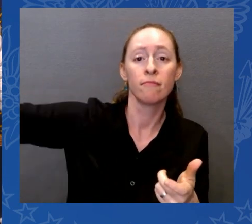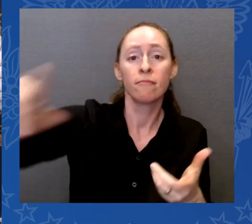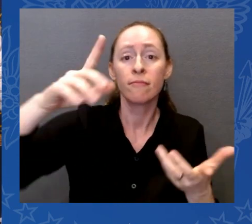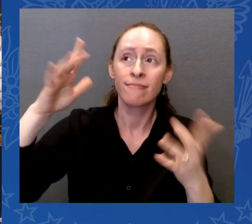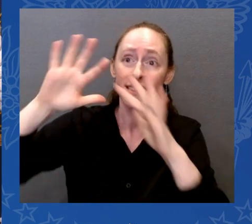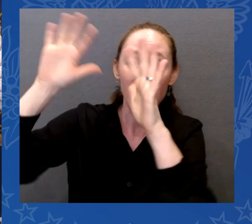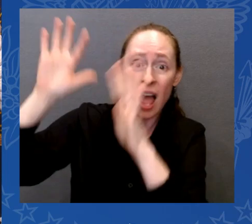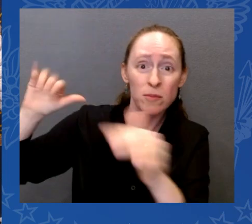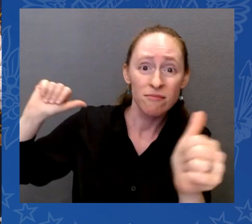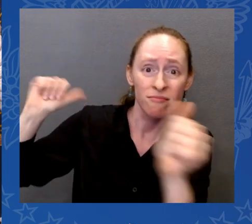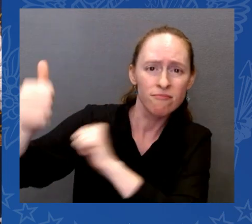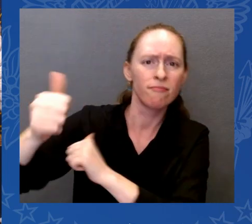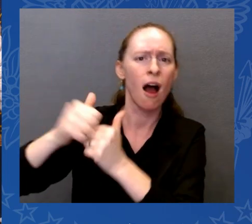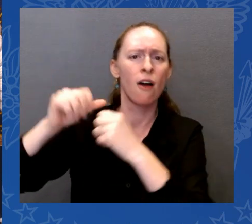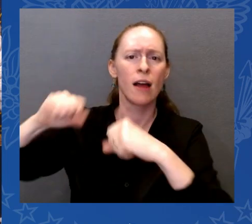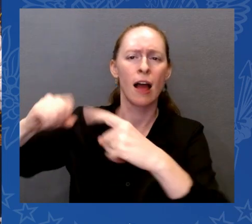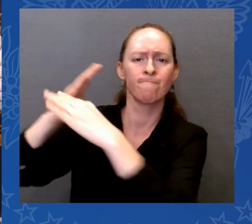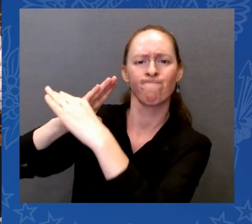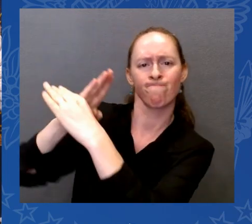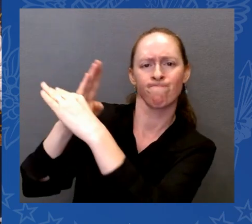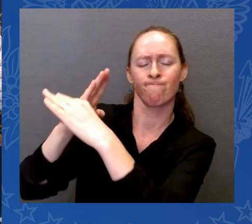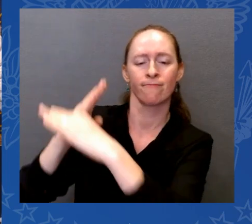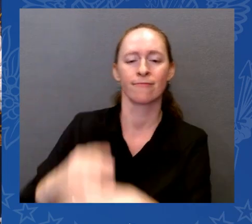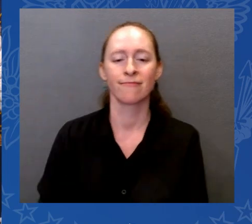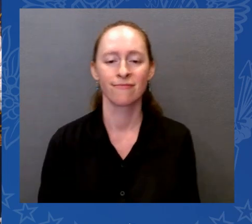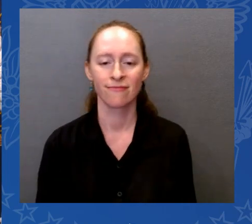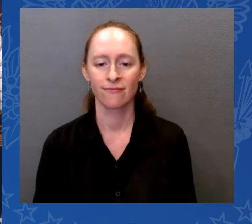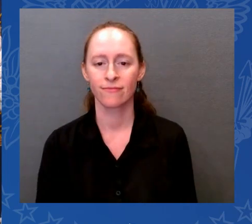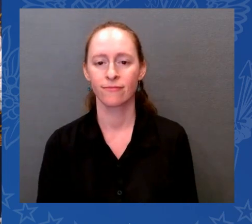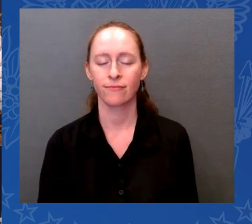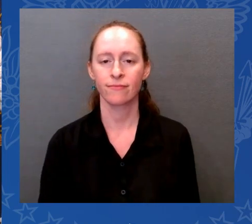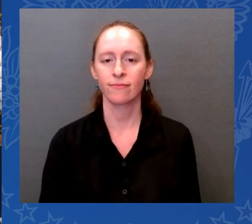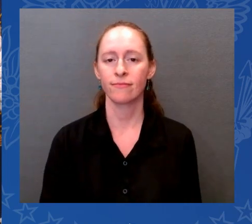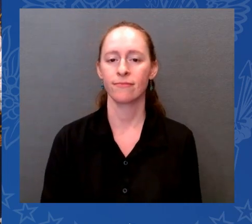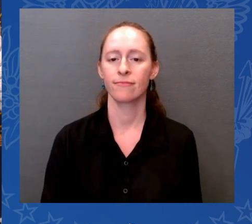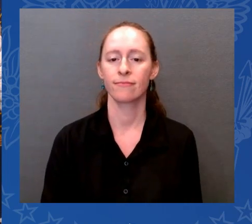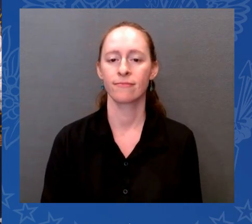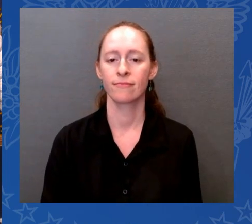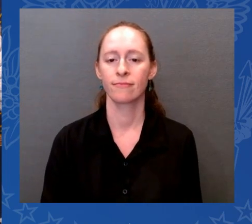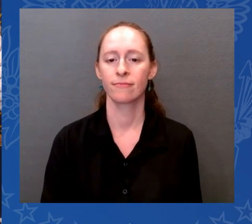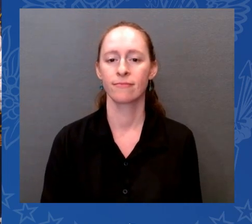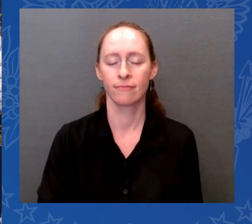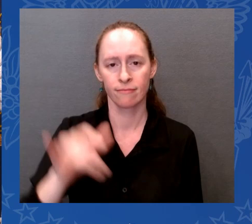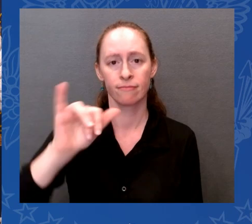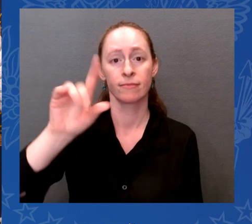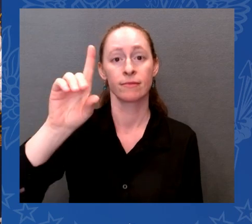to detect wildfires in their early stages so firefighters have a better chance to suppress the fires early